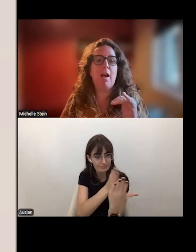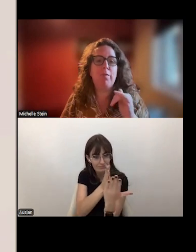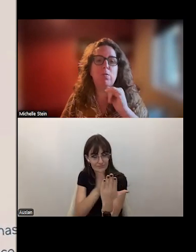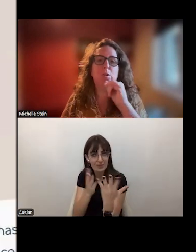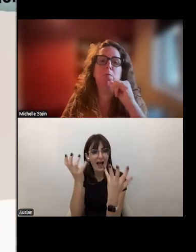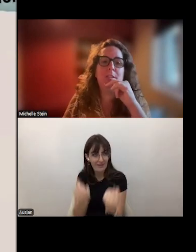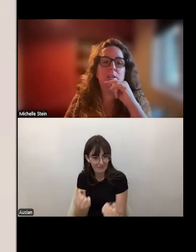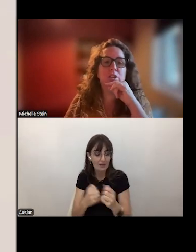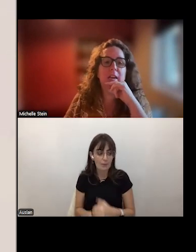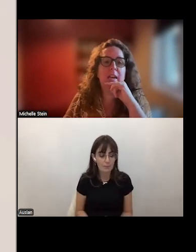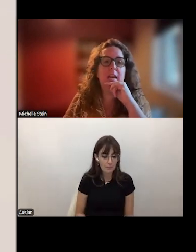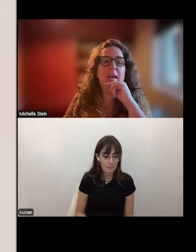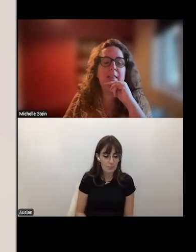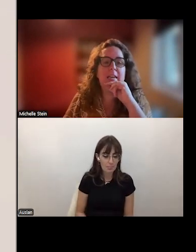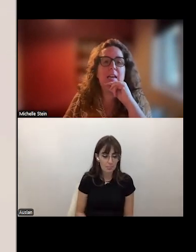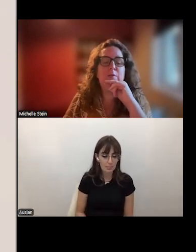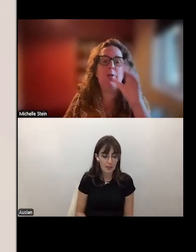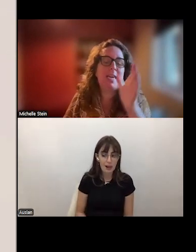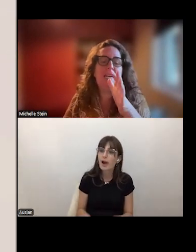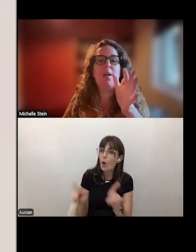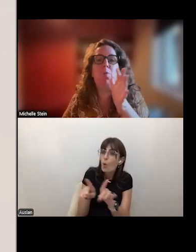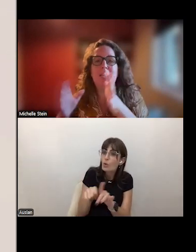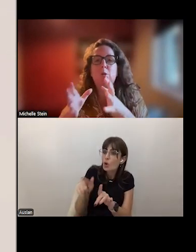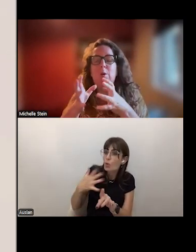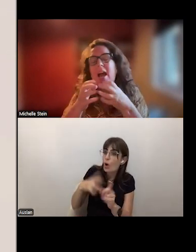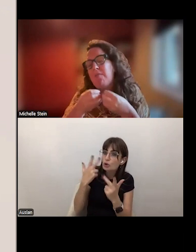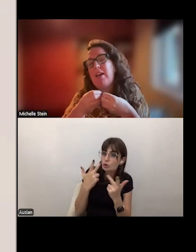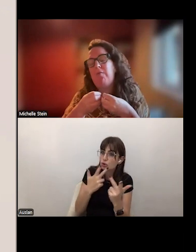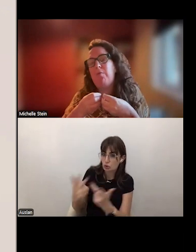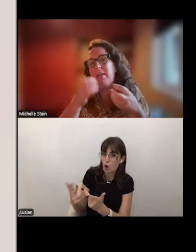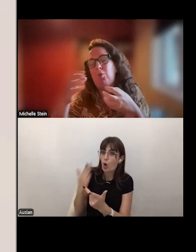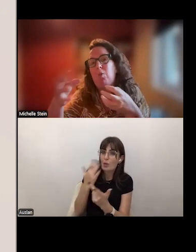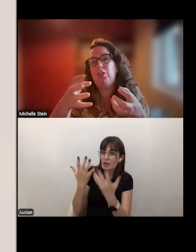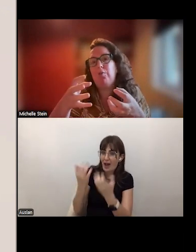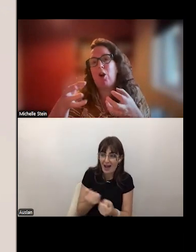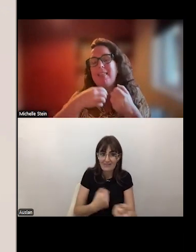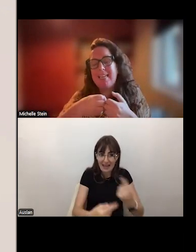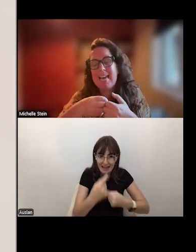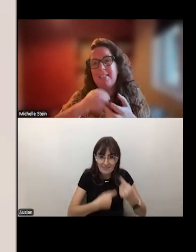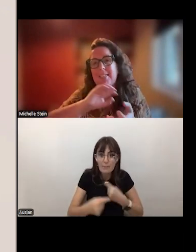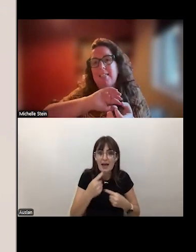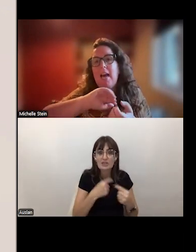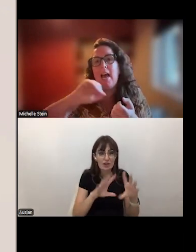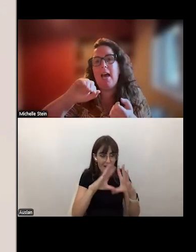I also wanted to share that once you have that information, once you have the analysis,